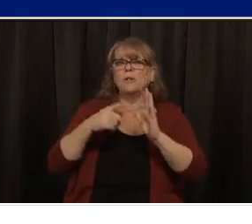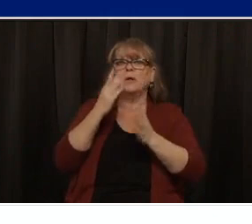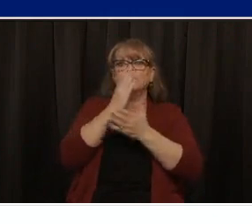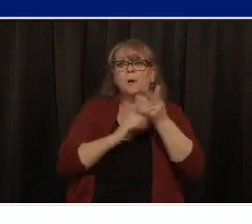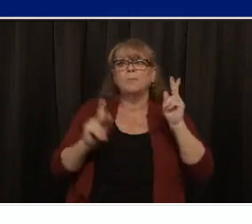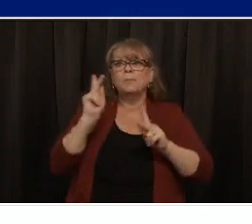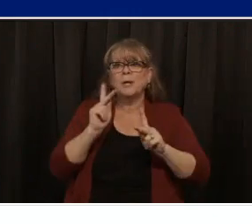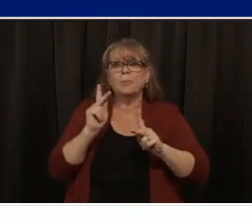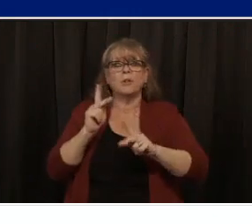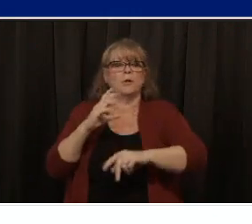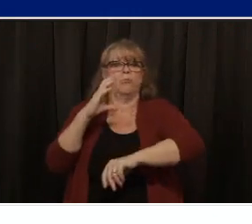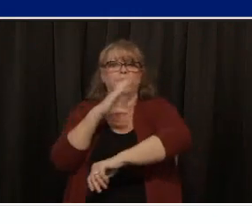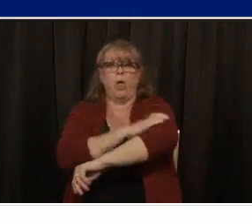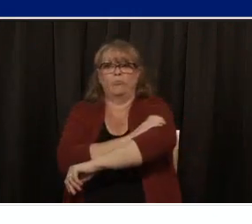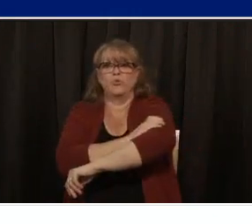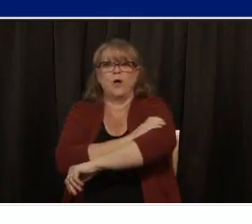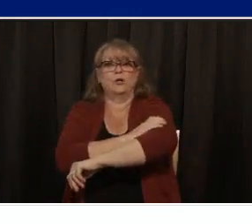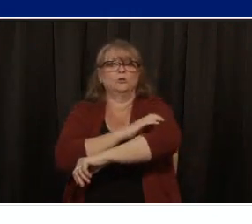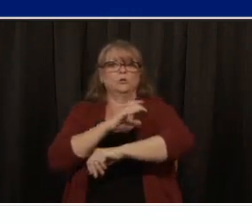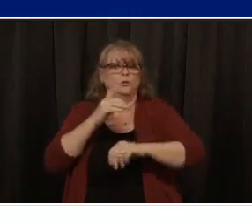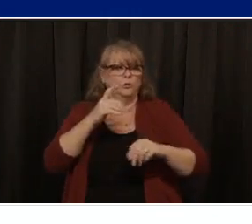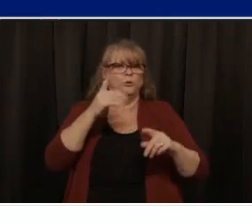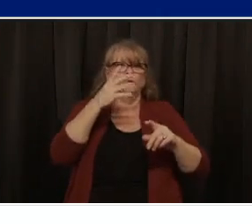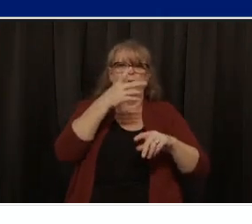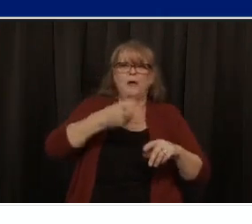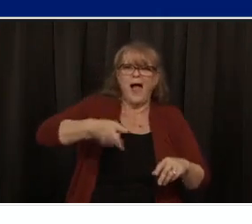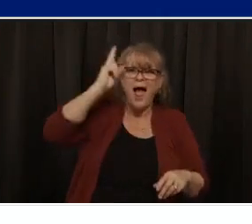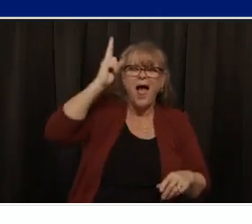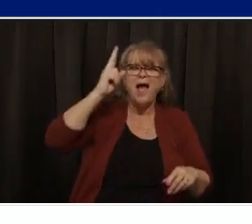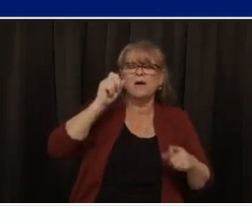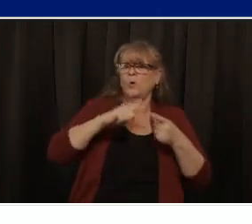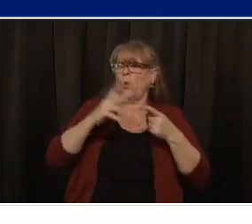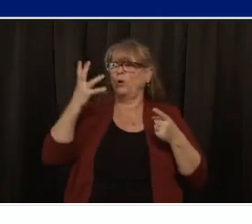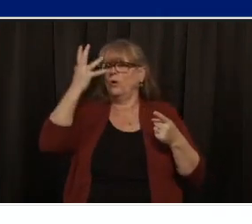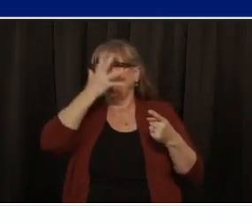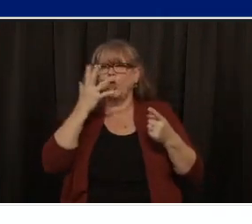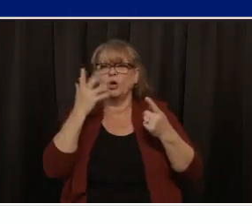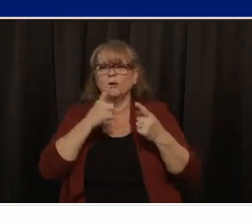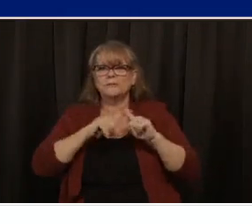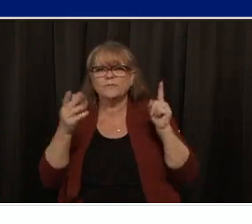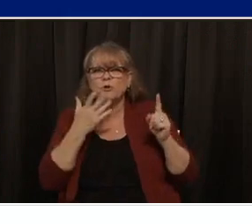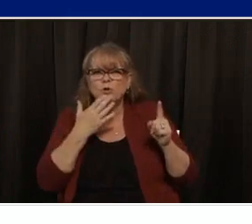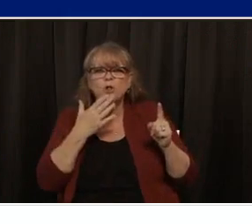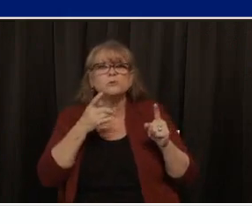will be worried sometimes get dizzy and even faint. So we're currently working hard to be